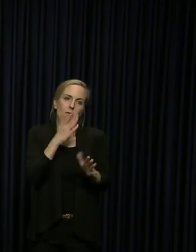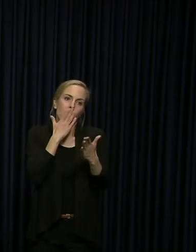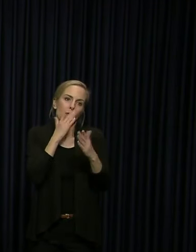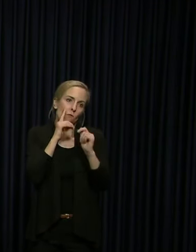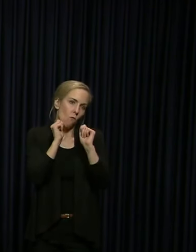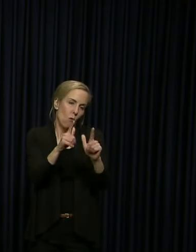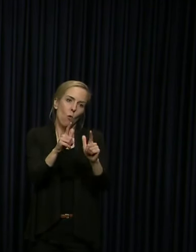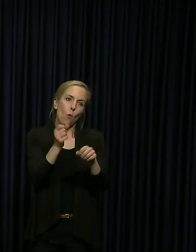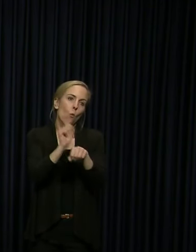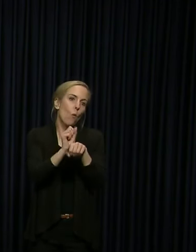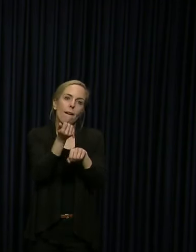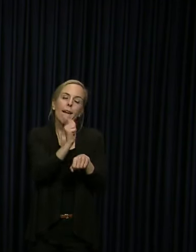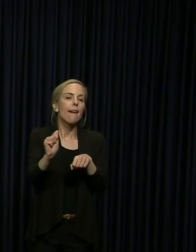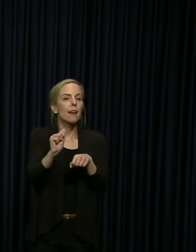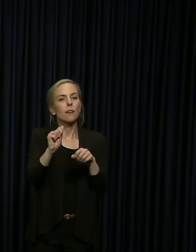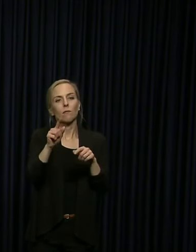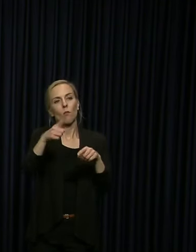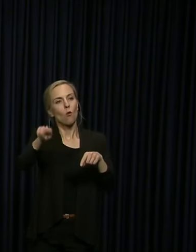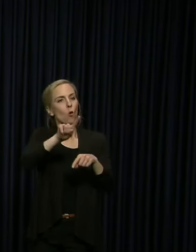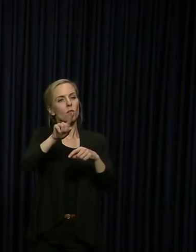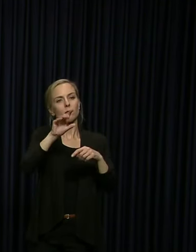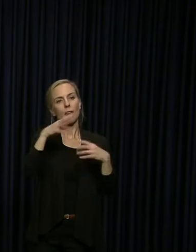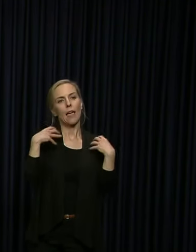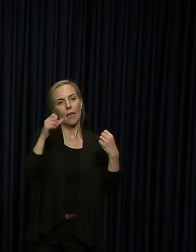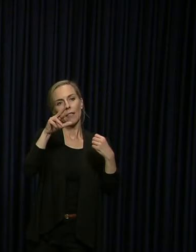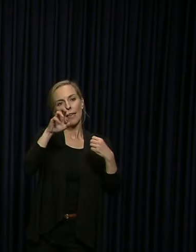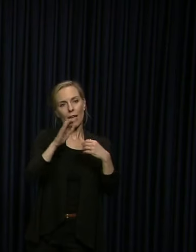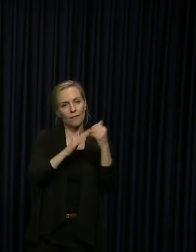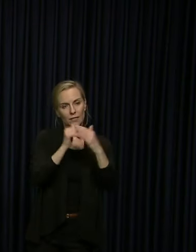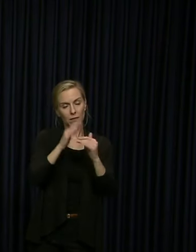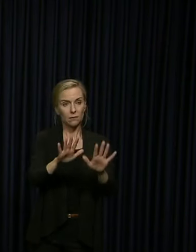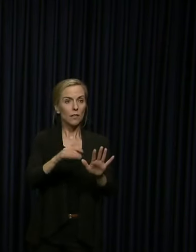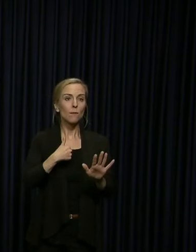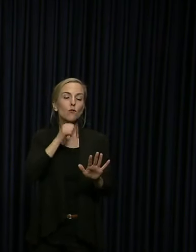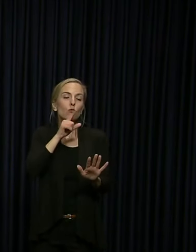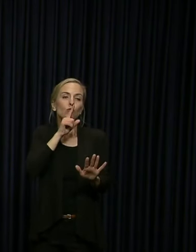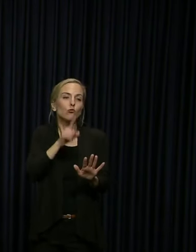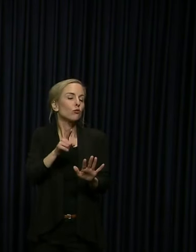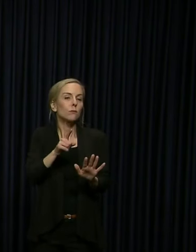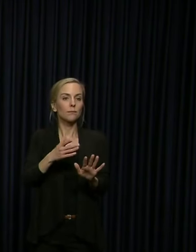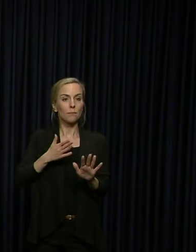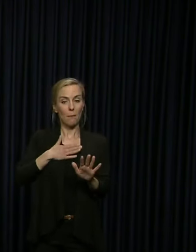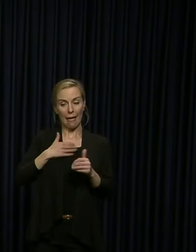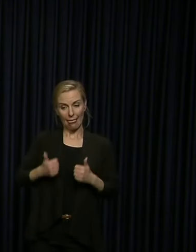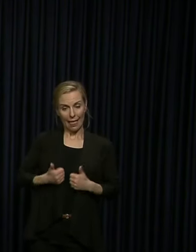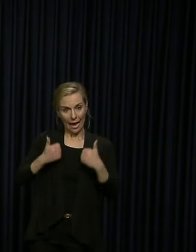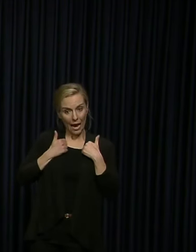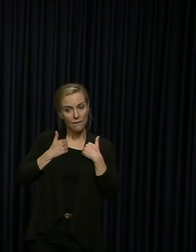ARSENAL. YES. [NOT AUDIBLE]